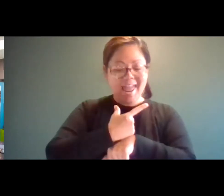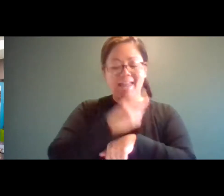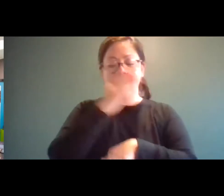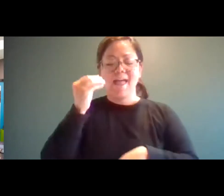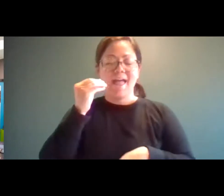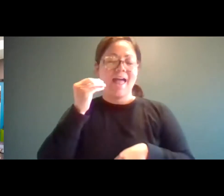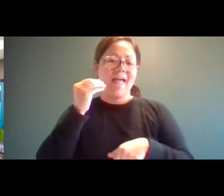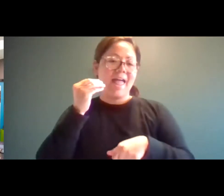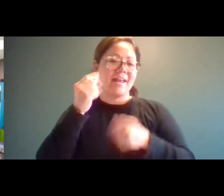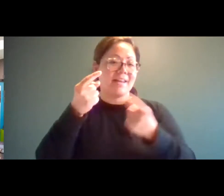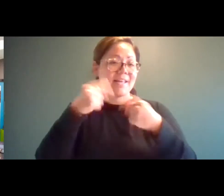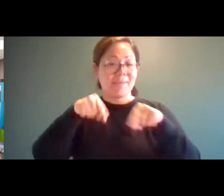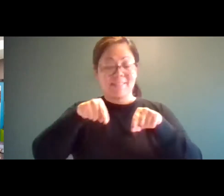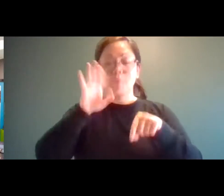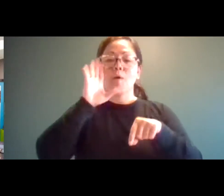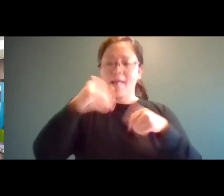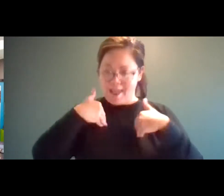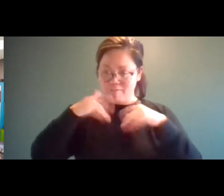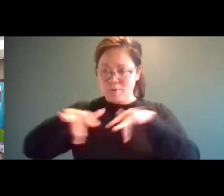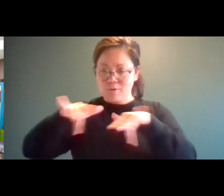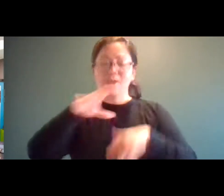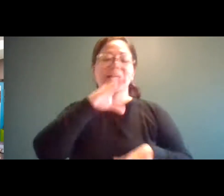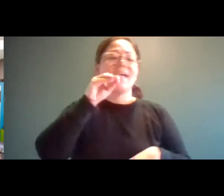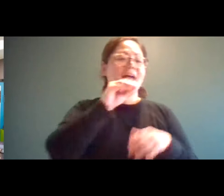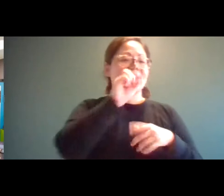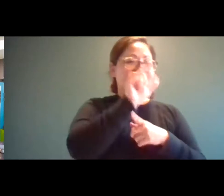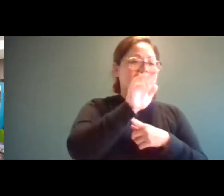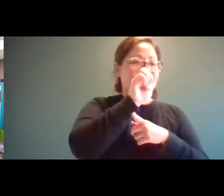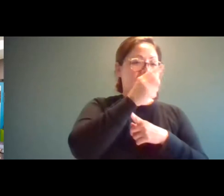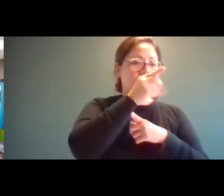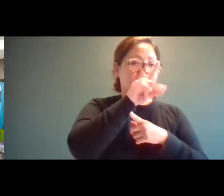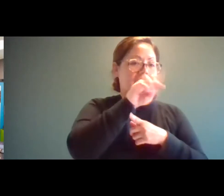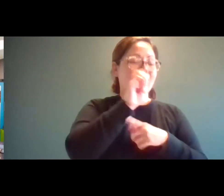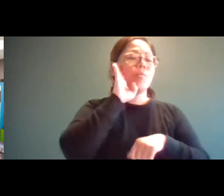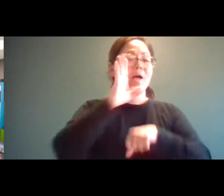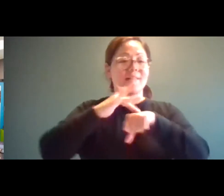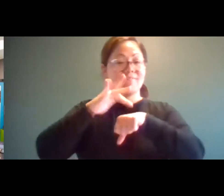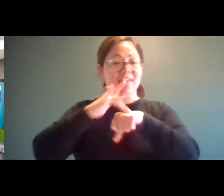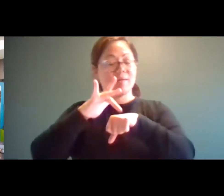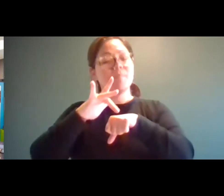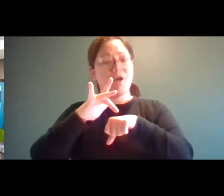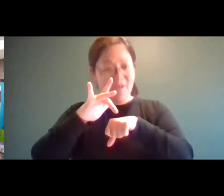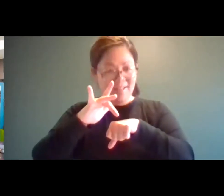The recording as well as our style guide will be made available as an email.